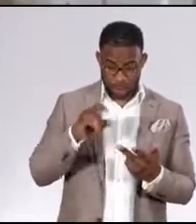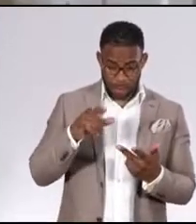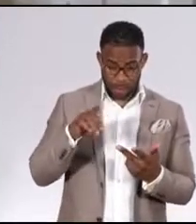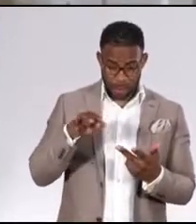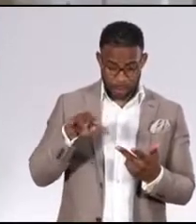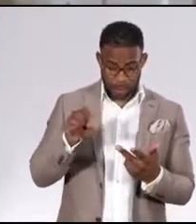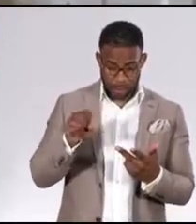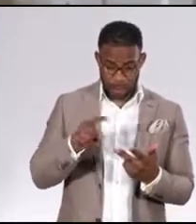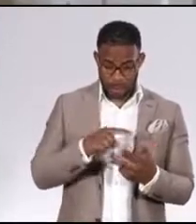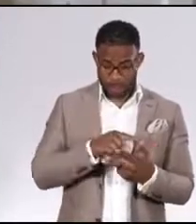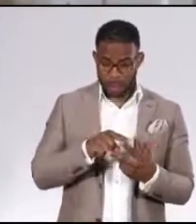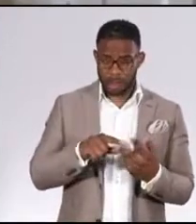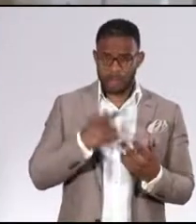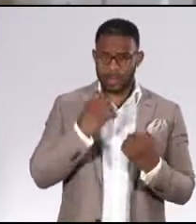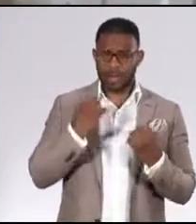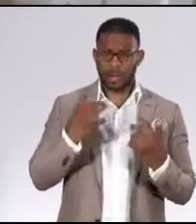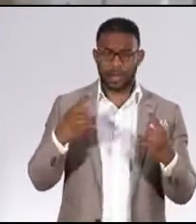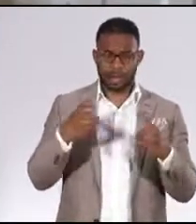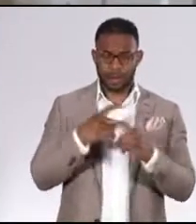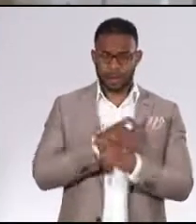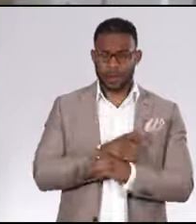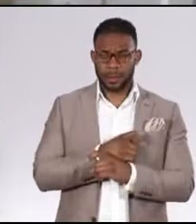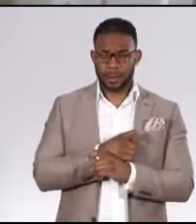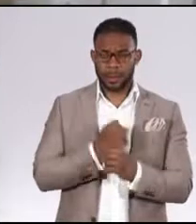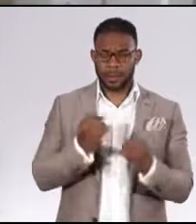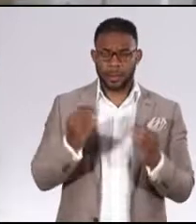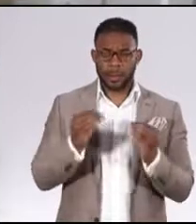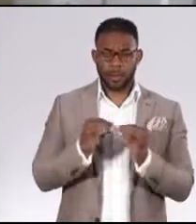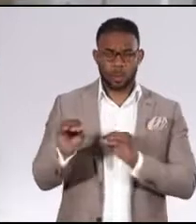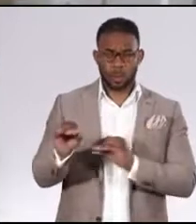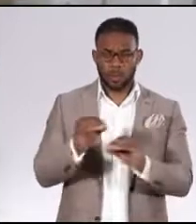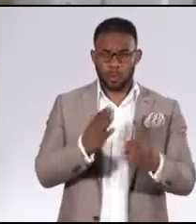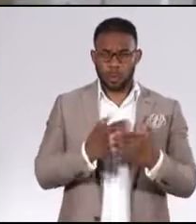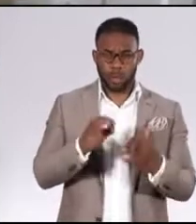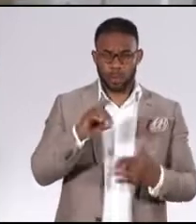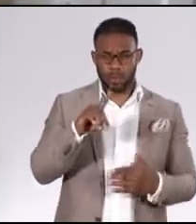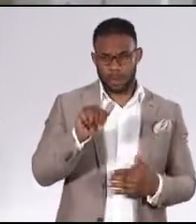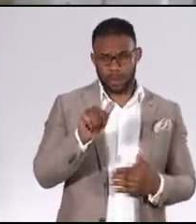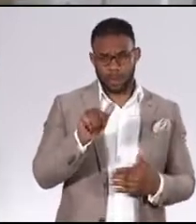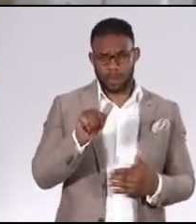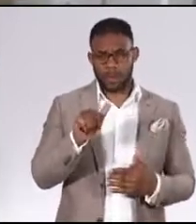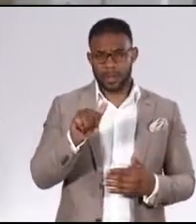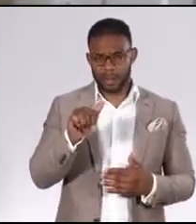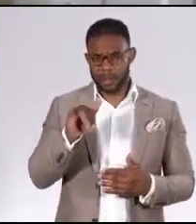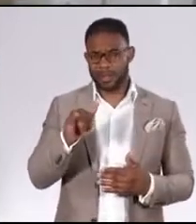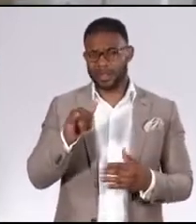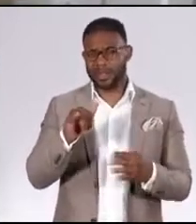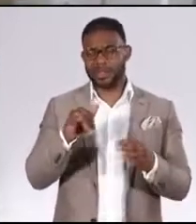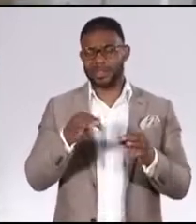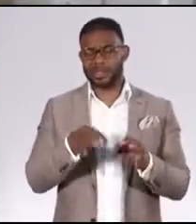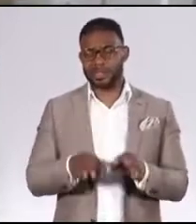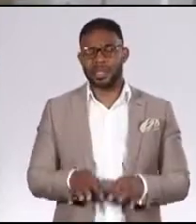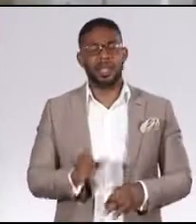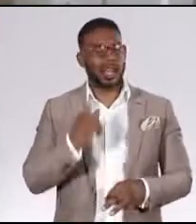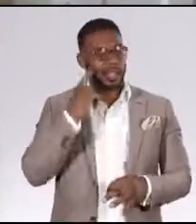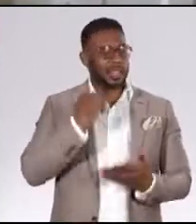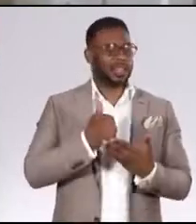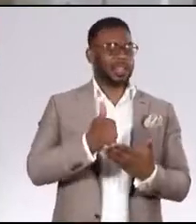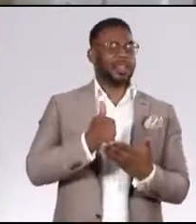uh There's a lot of complexity. There are many more movie parts to the fda and that's a bit of an over simplification, but I think it's helpful just to understand